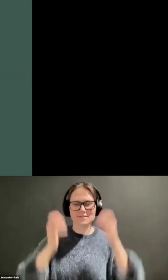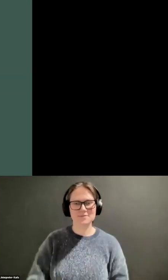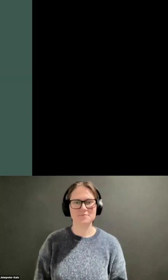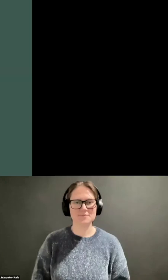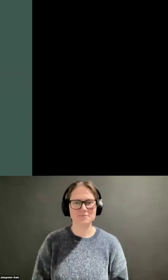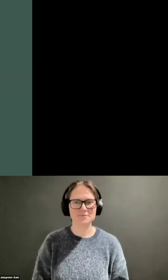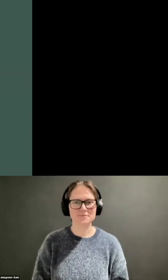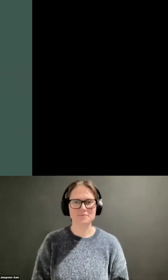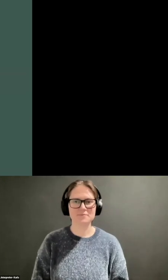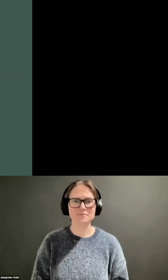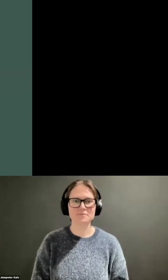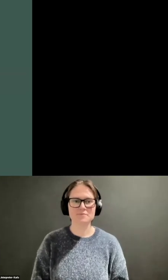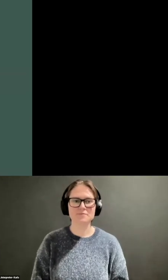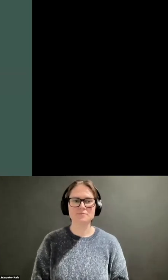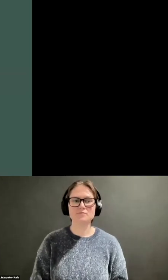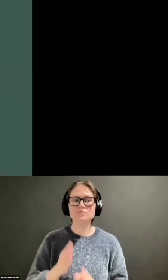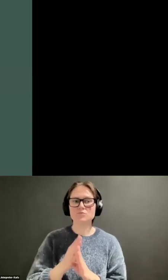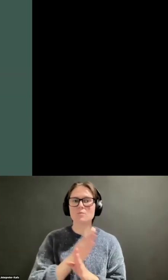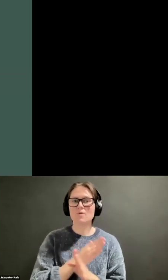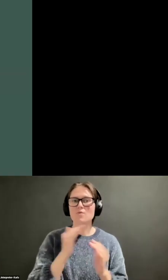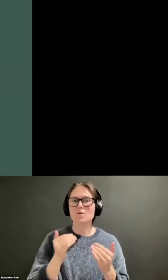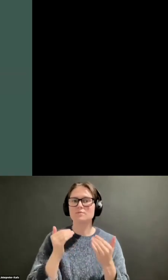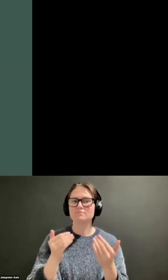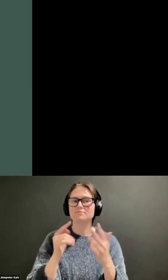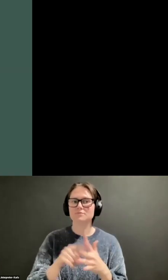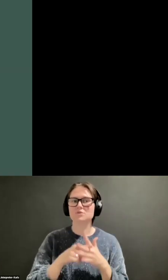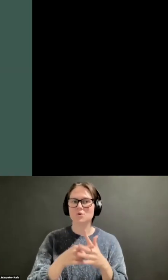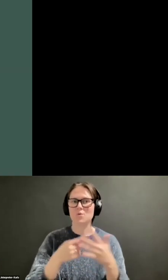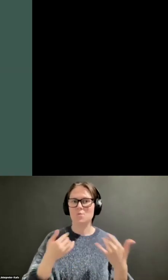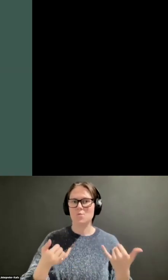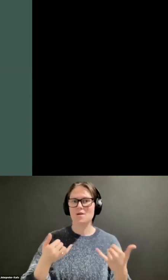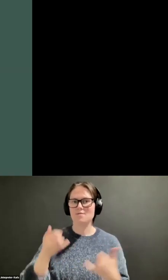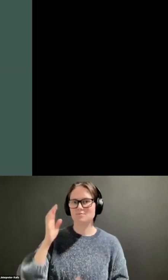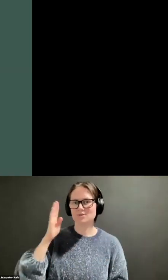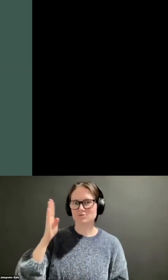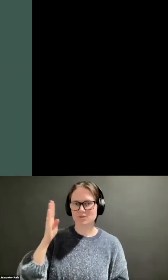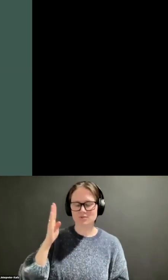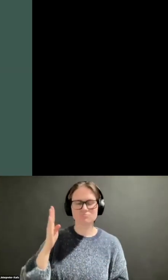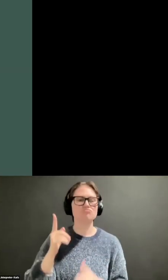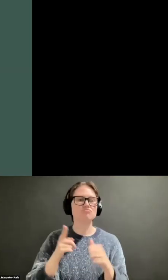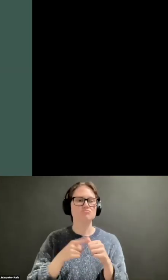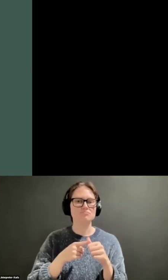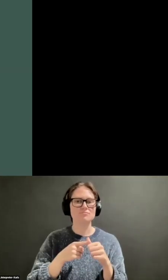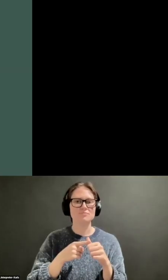Before we get started with today's presentation, I just want to go over a few housekeeping